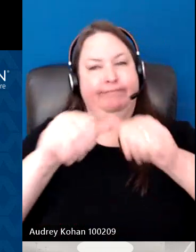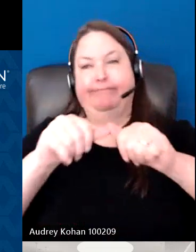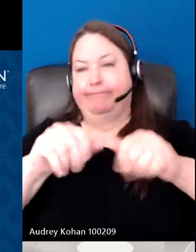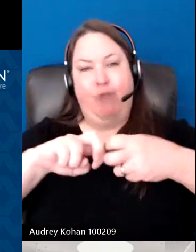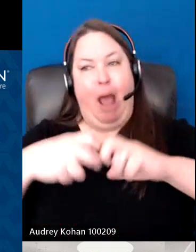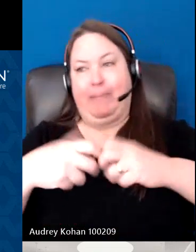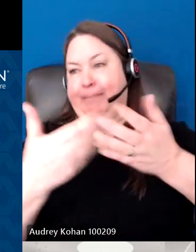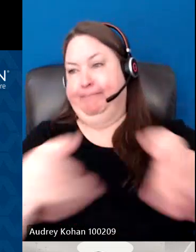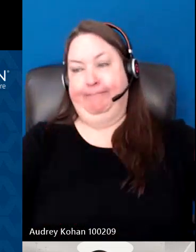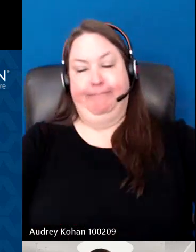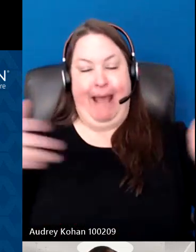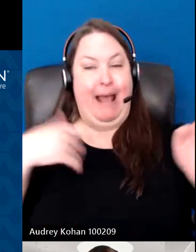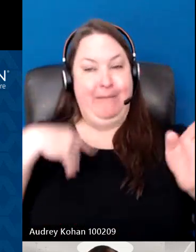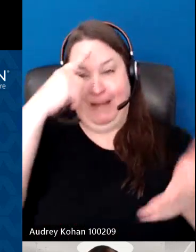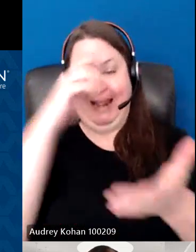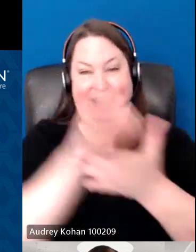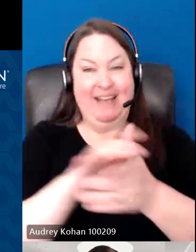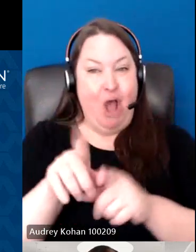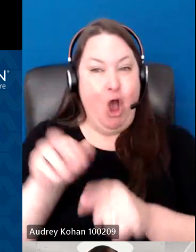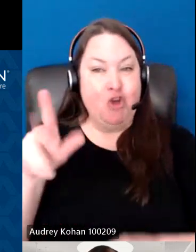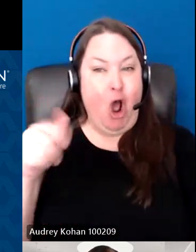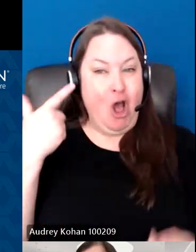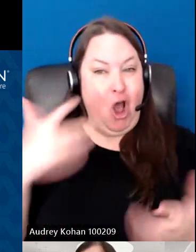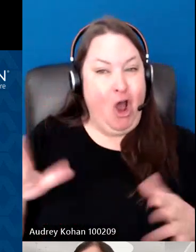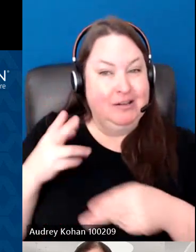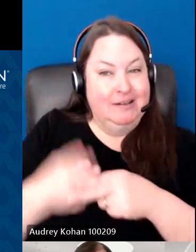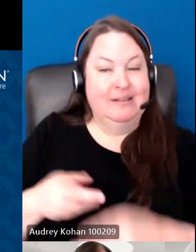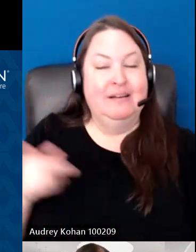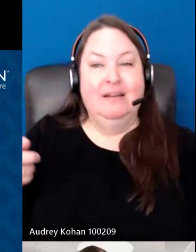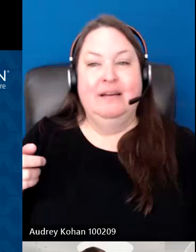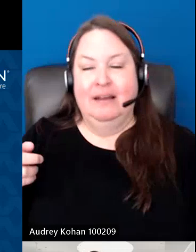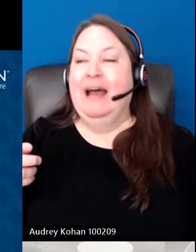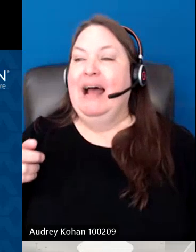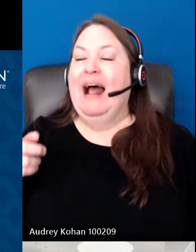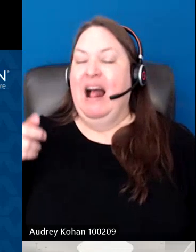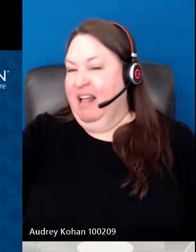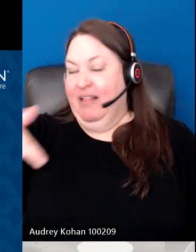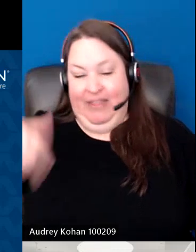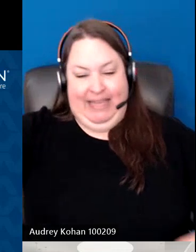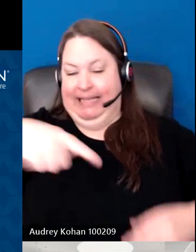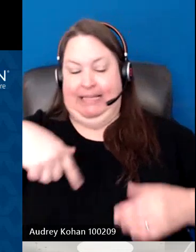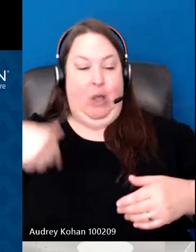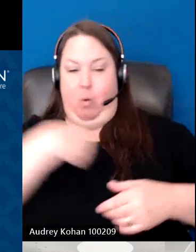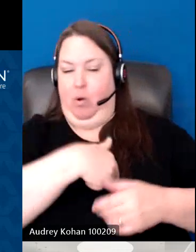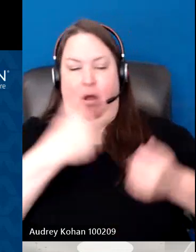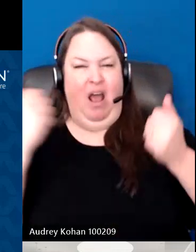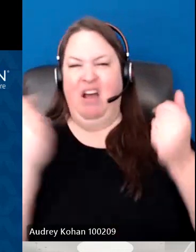um I believe as Carla is indicating one that the industry is aware of the vendors are aware of and